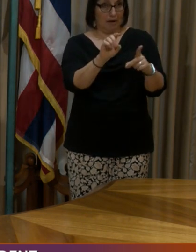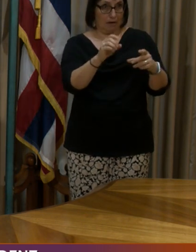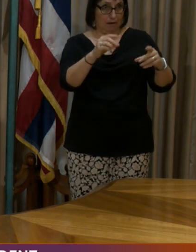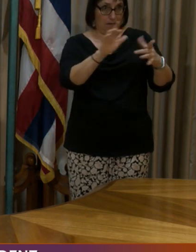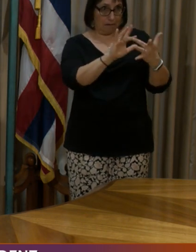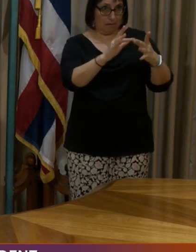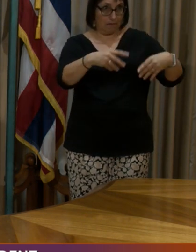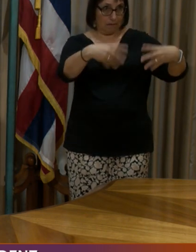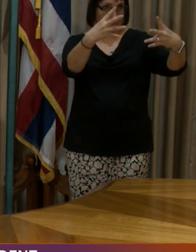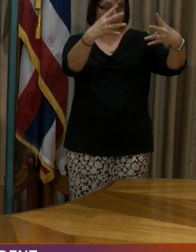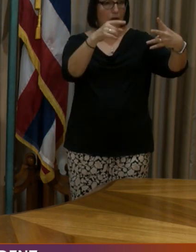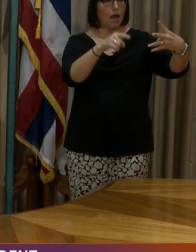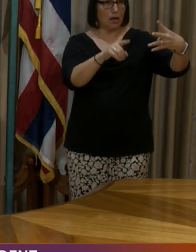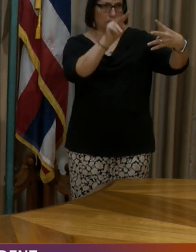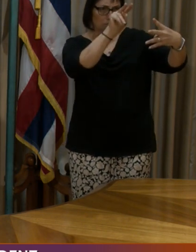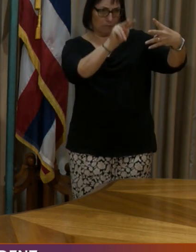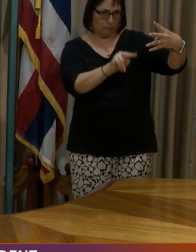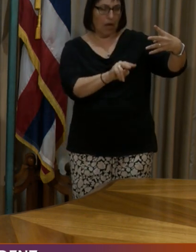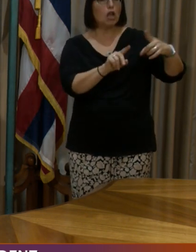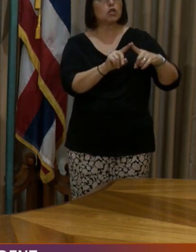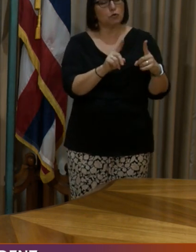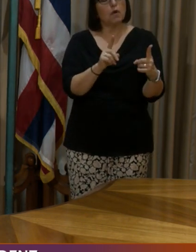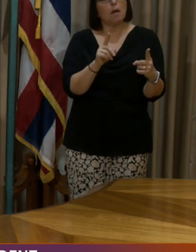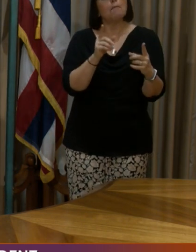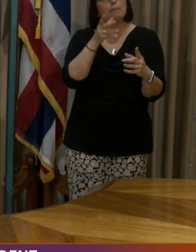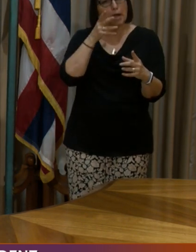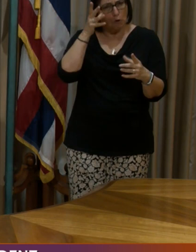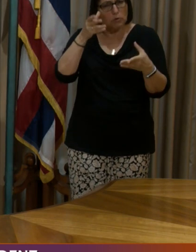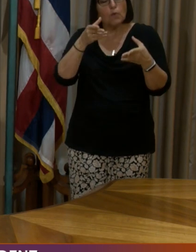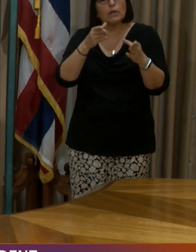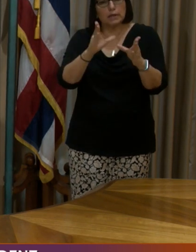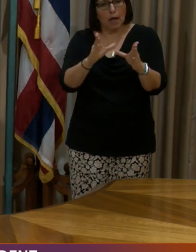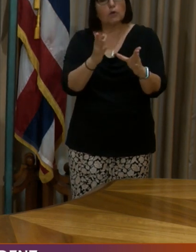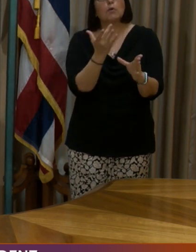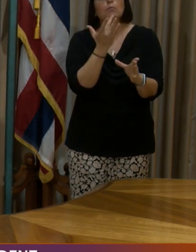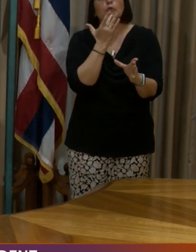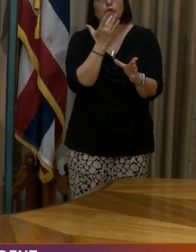PLAN THAT'S POSTED ON THE DEAL WITH YOU DELE WEBSITES PARENTS